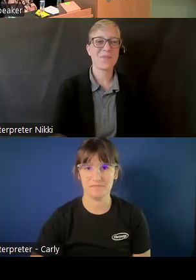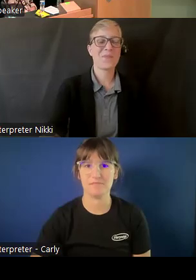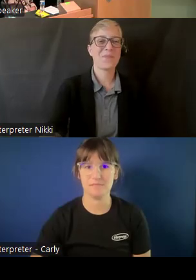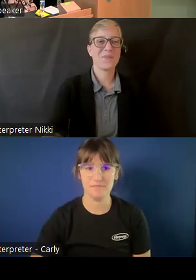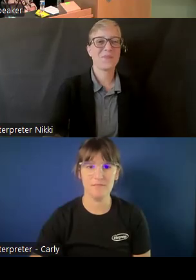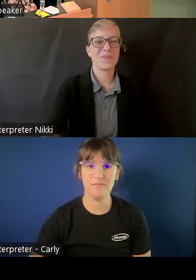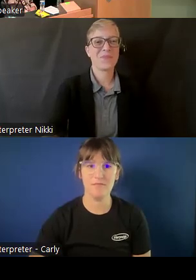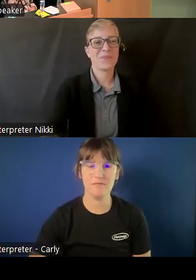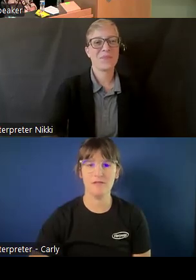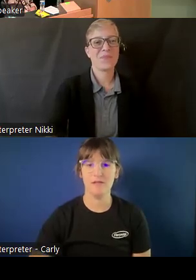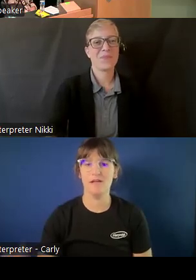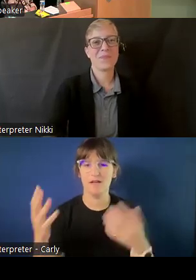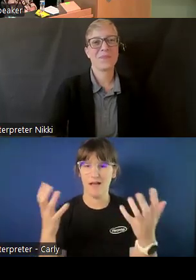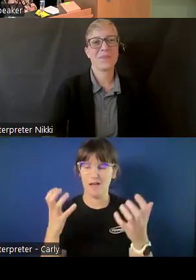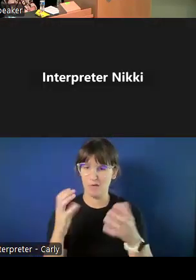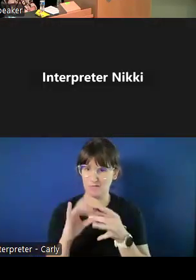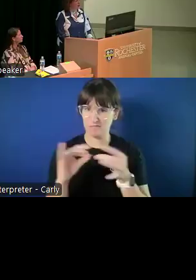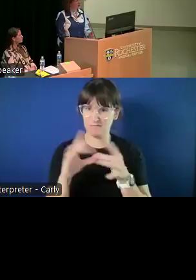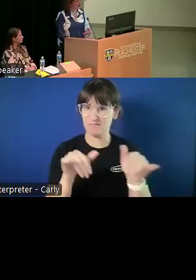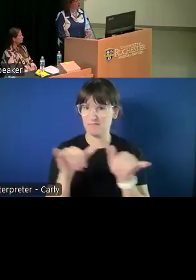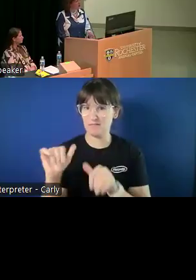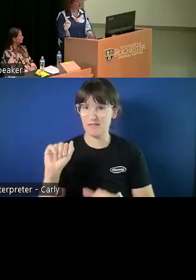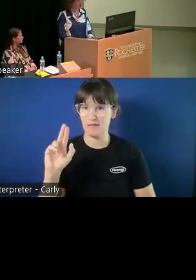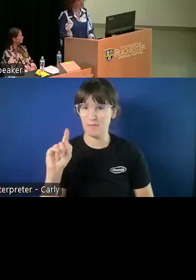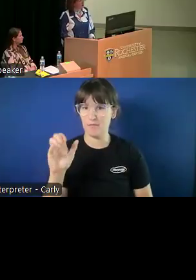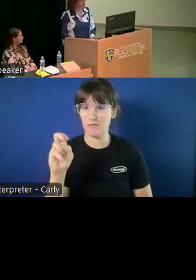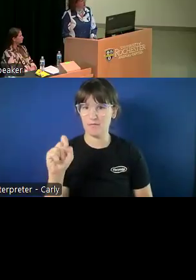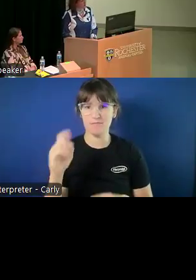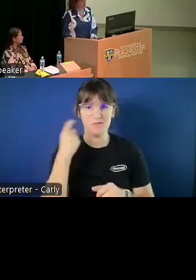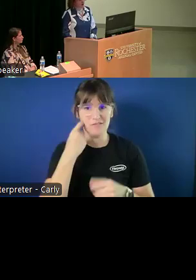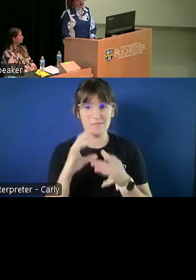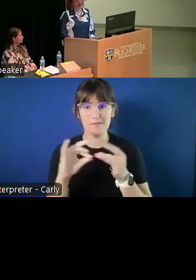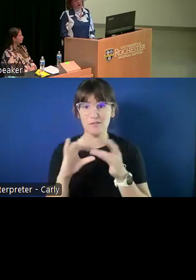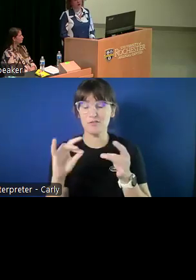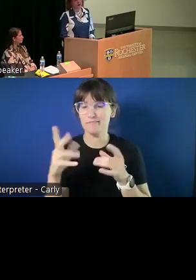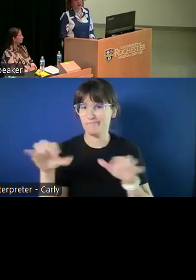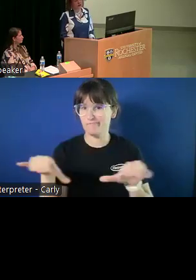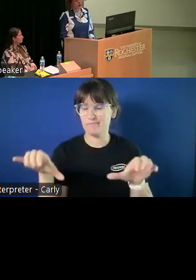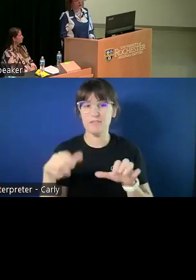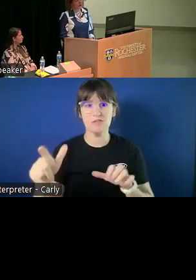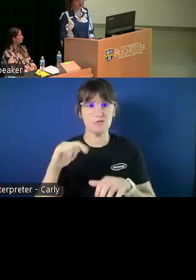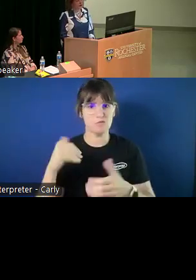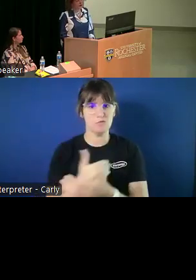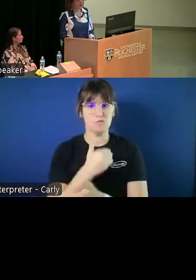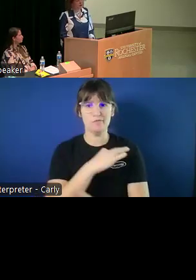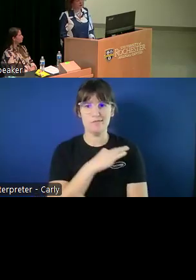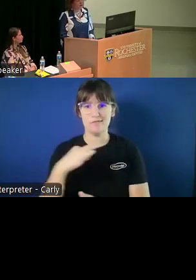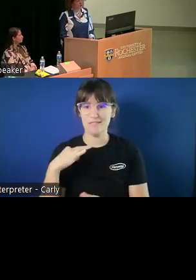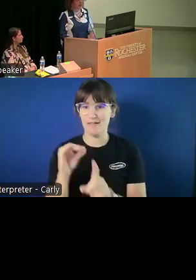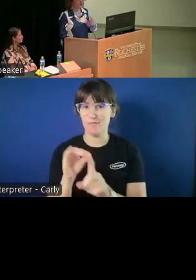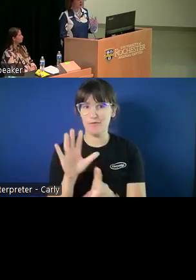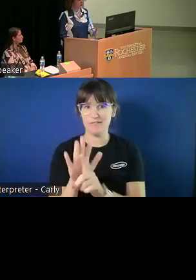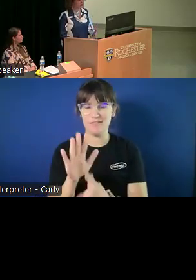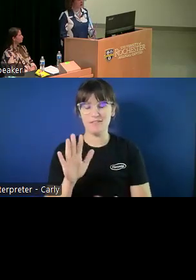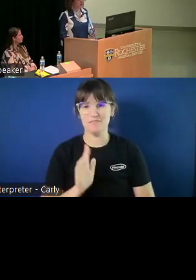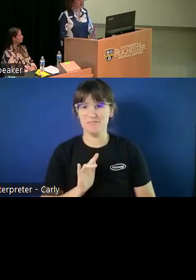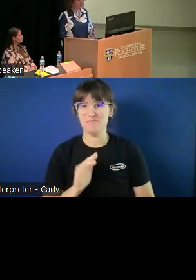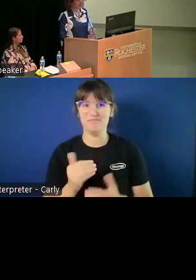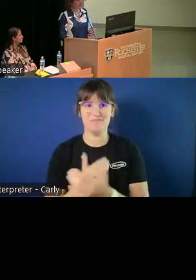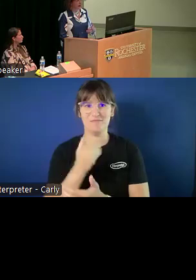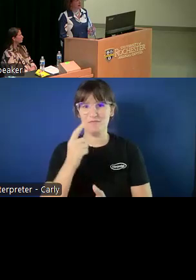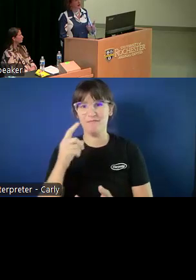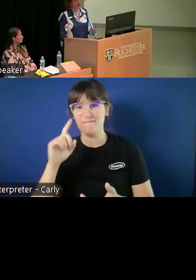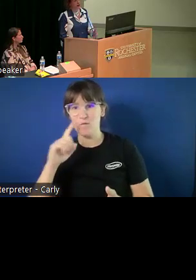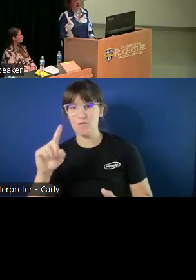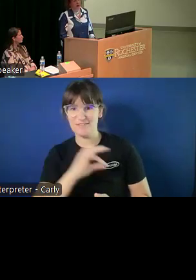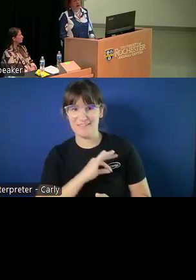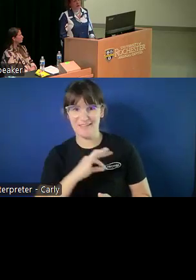create a new staff orientation she has the new um faculty one but um Patrick Kathleen and I are